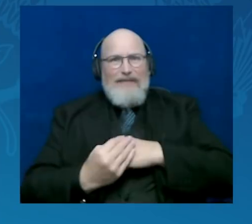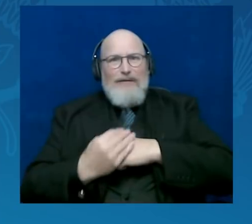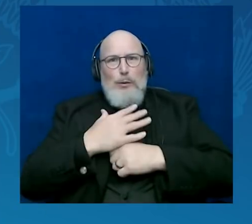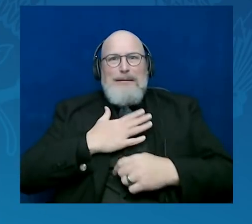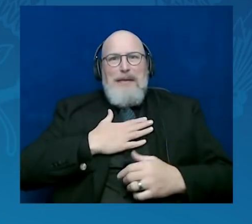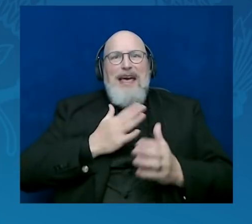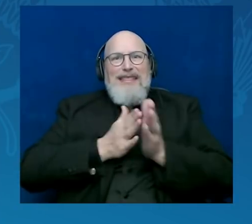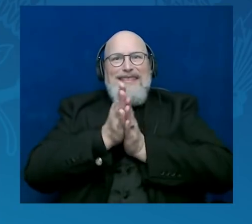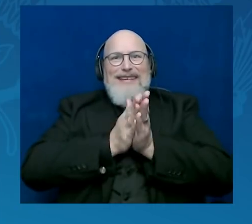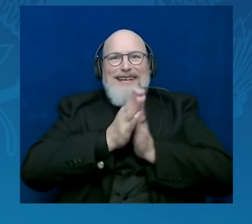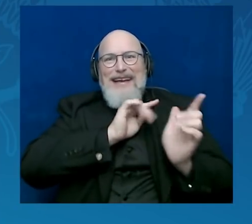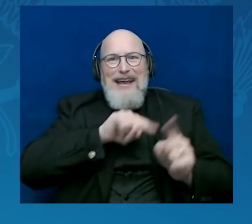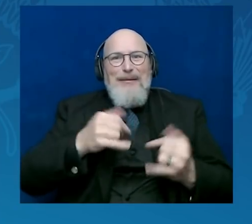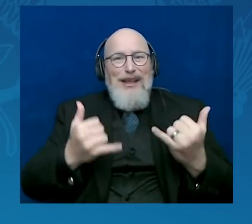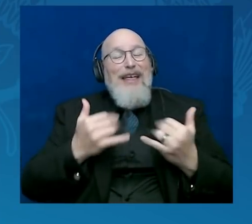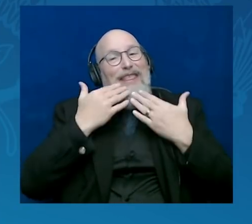Ambassador Ischinger: Now, on a slightly more serious note: